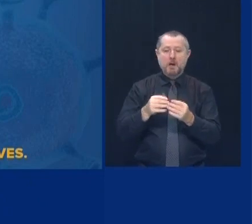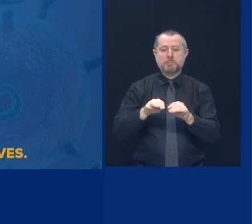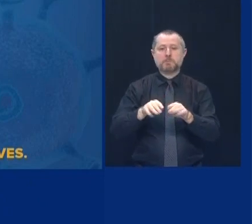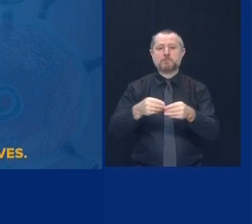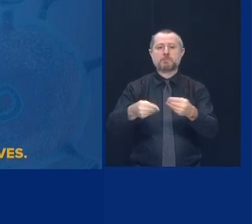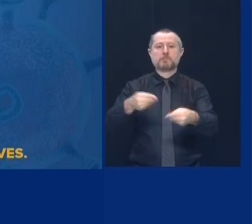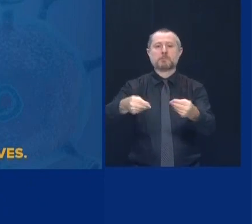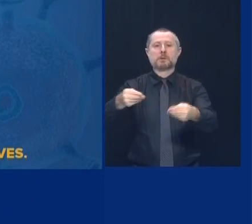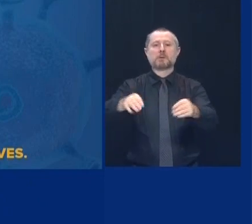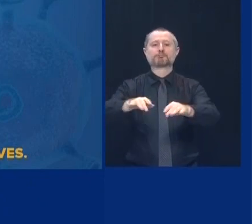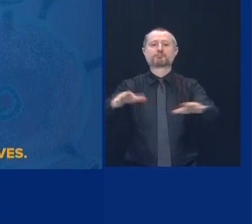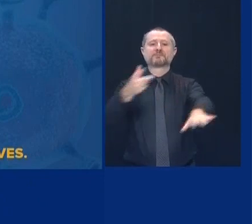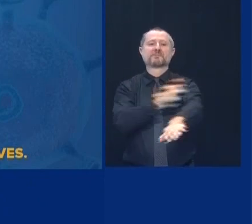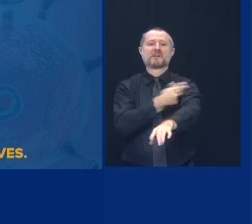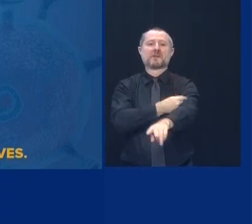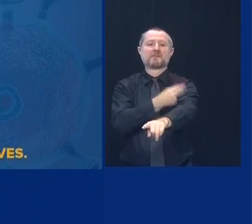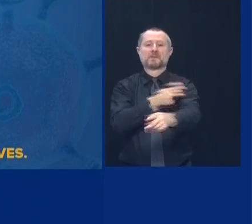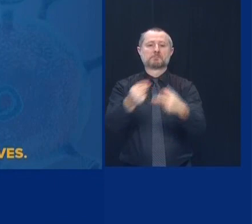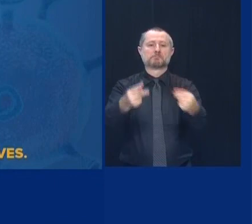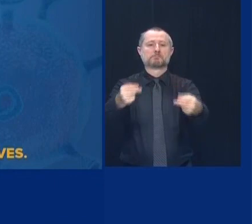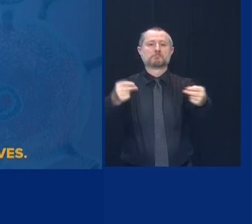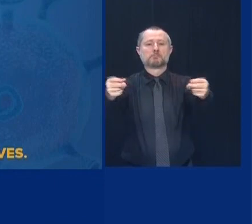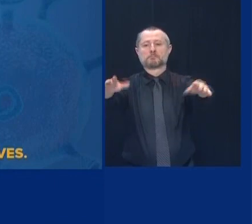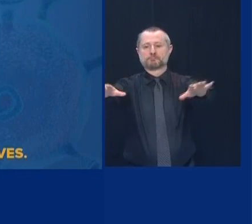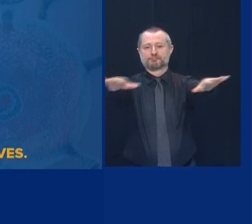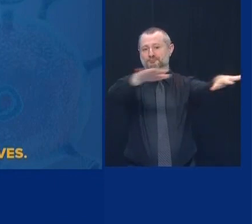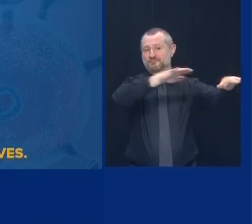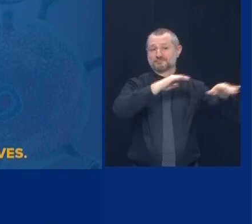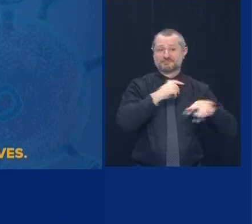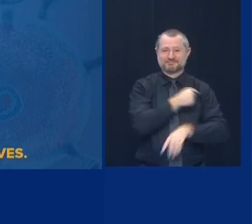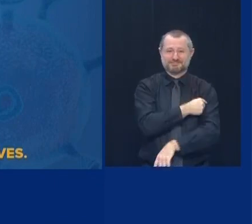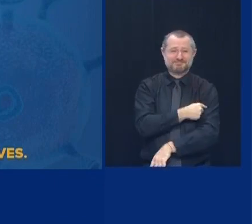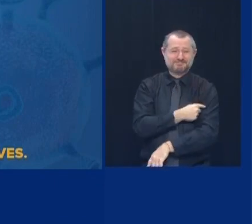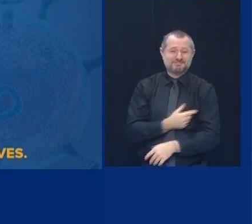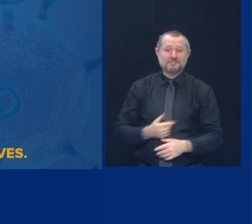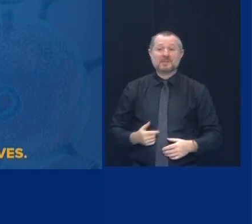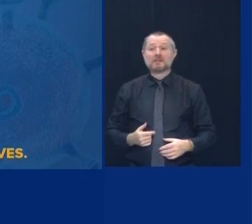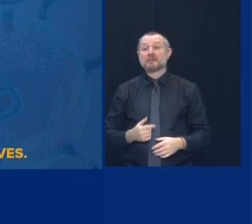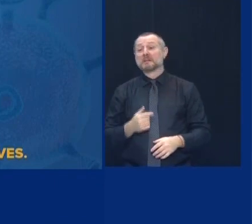DOLLARS TO DONUTS IT IS SIX MONTHSq AT A MINIMUM BEFORE YOU